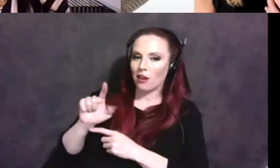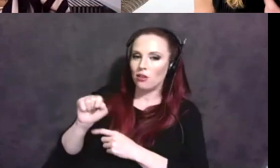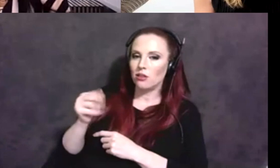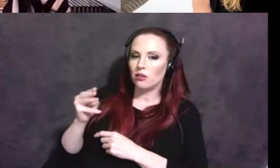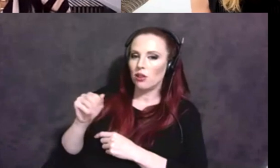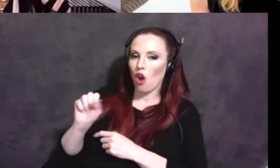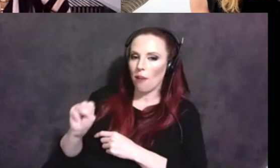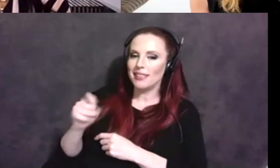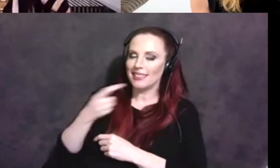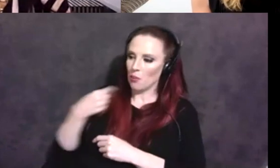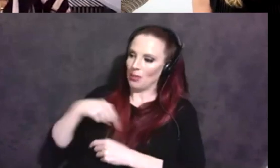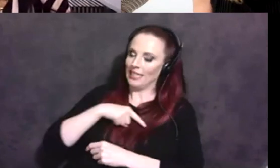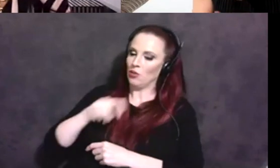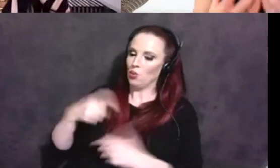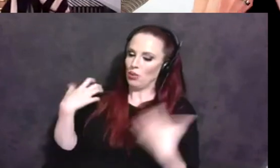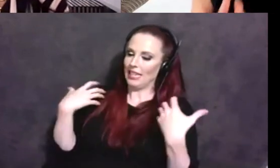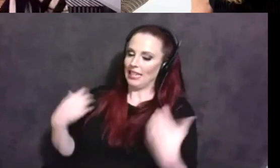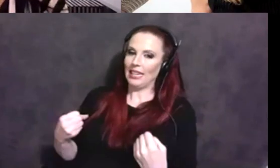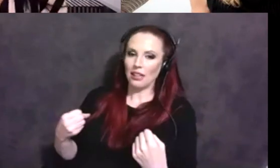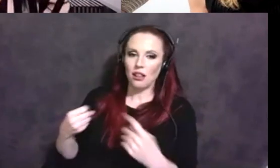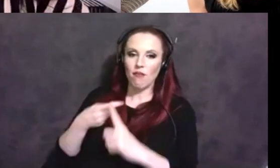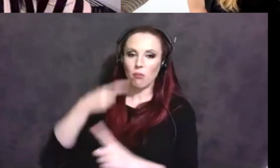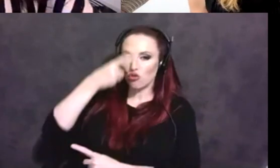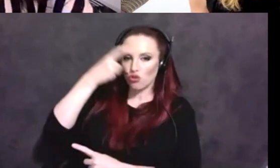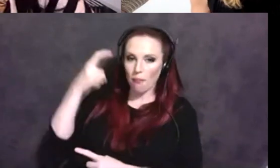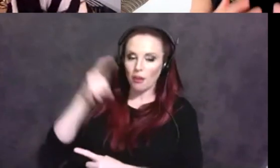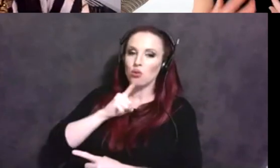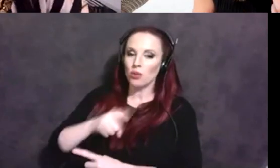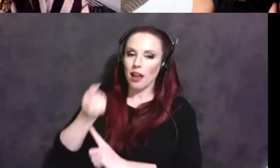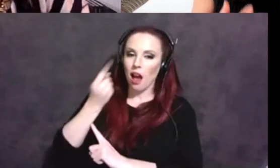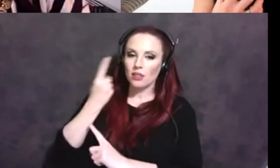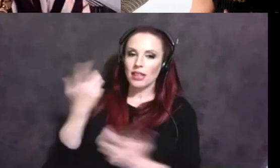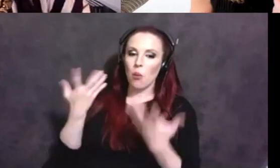in a proactive way. Yeah, yeah, in episode 8, Michael Thomas talked